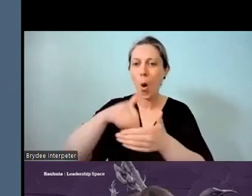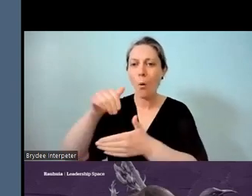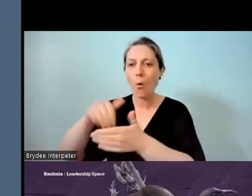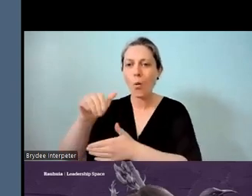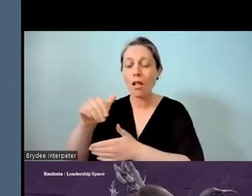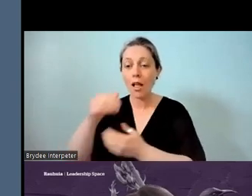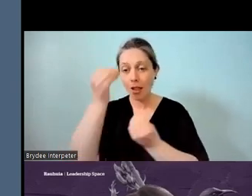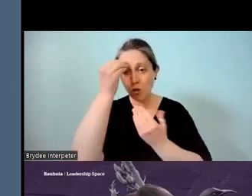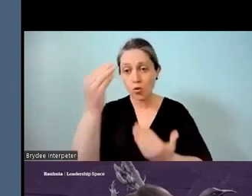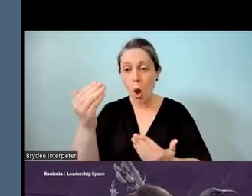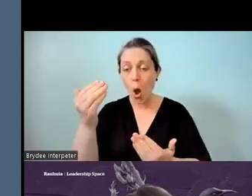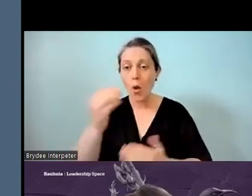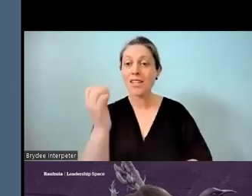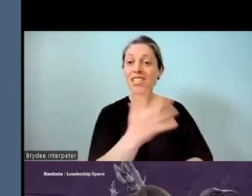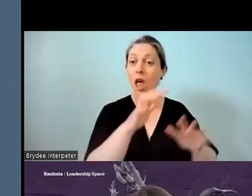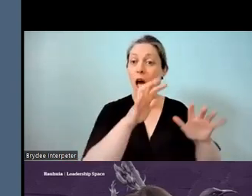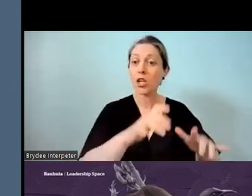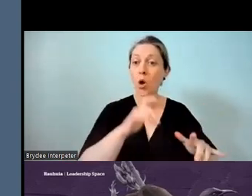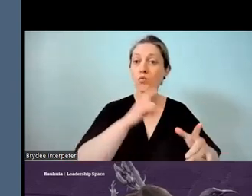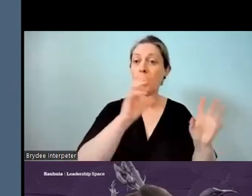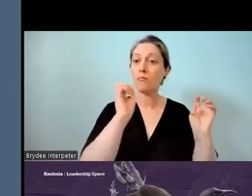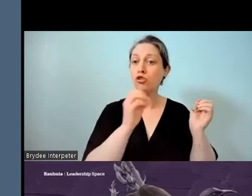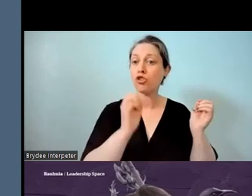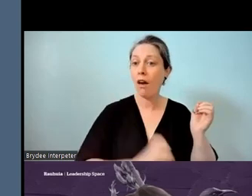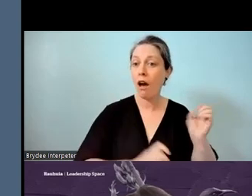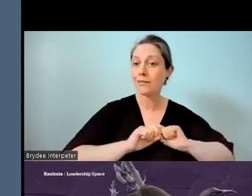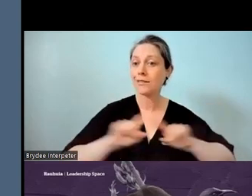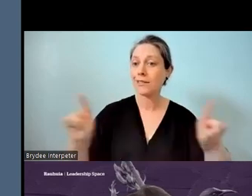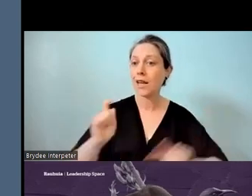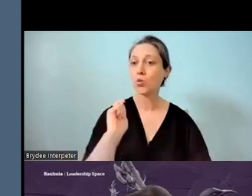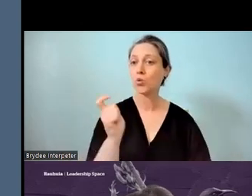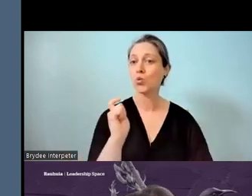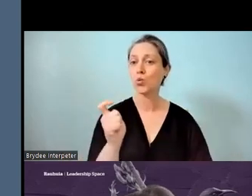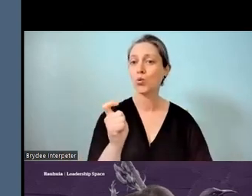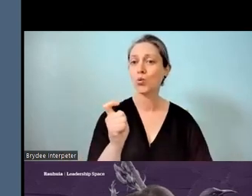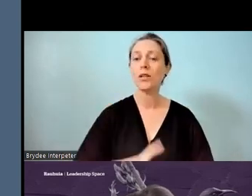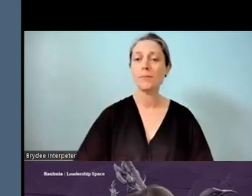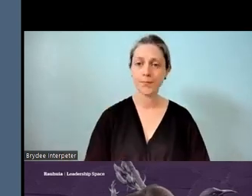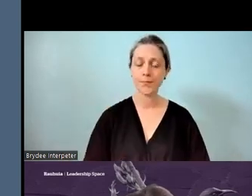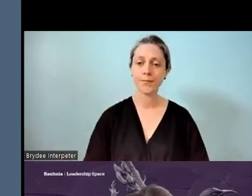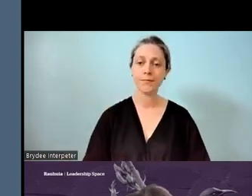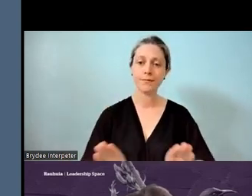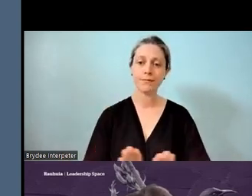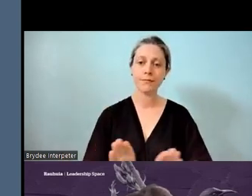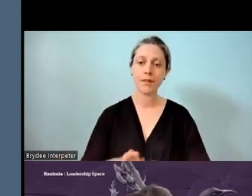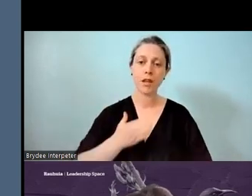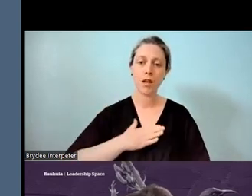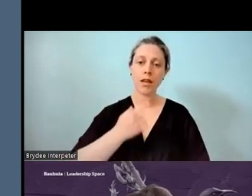are going to be collated and sent out to you in the next couple of days. I would also like to just point out that on the slide